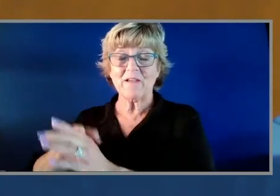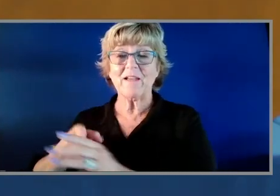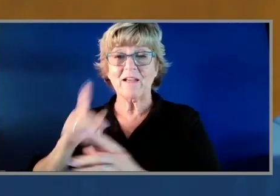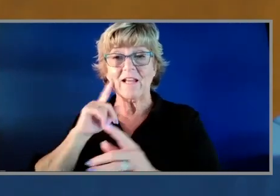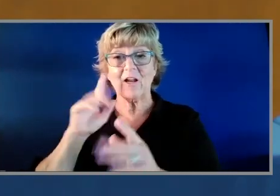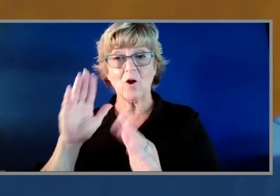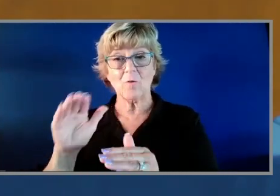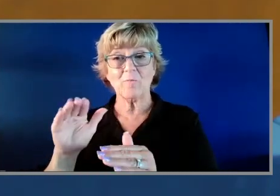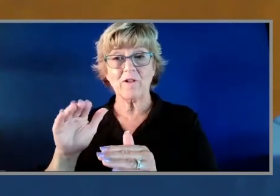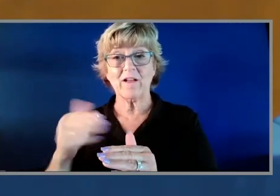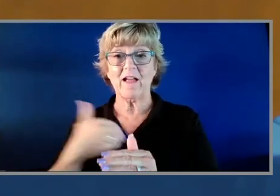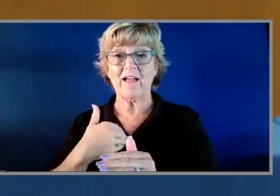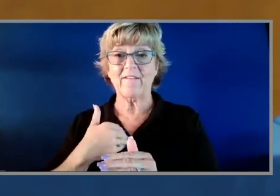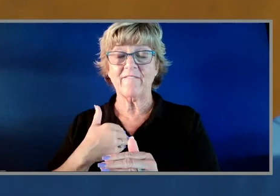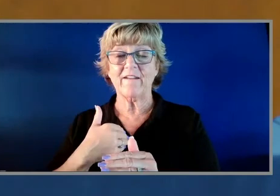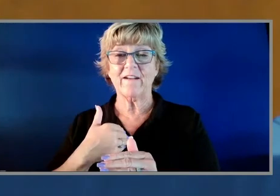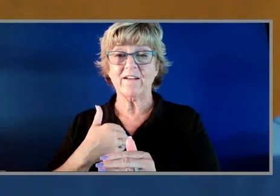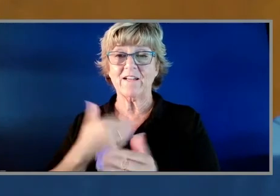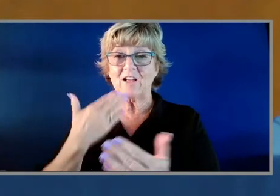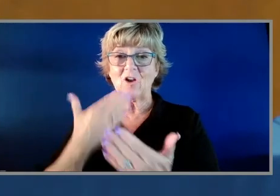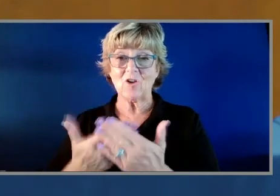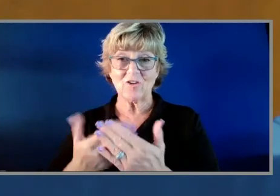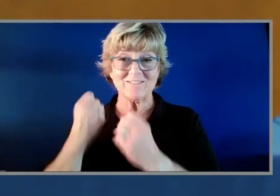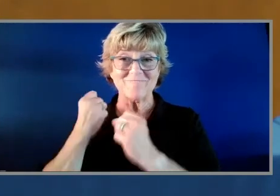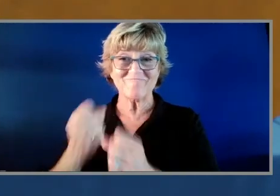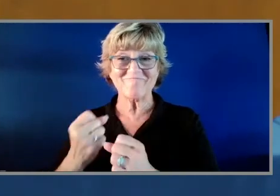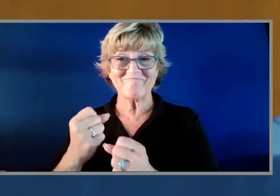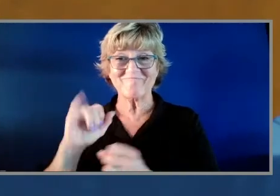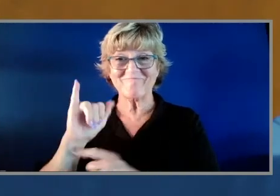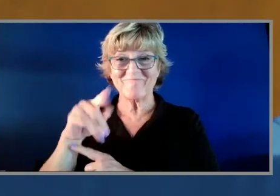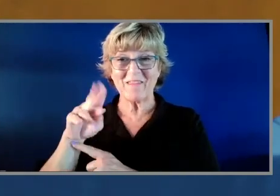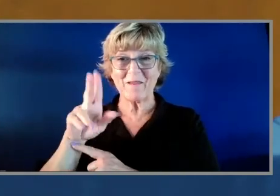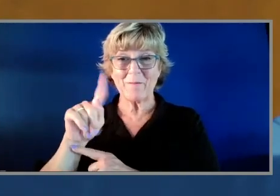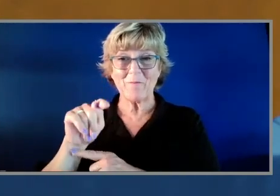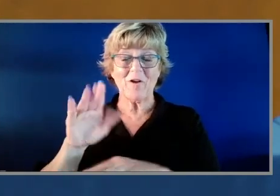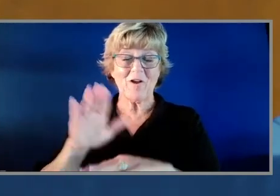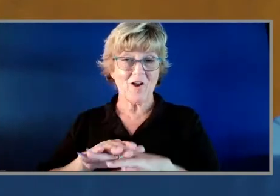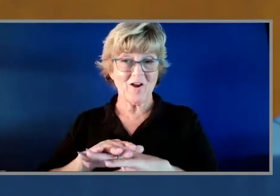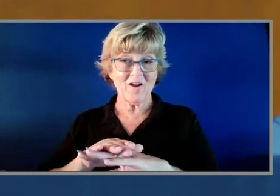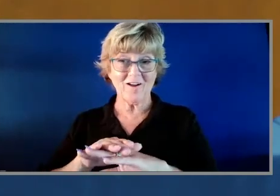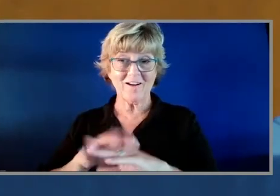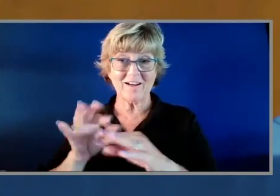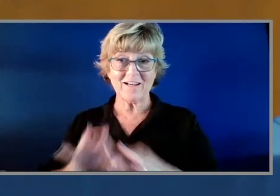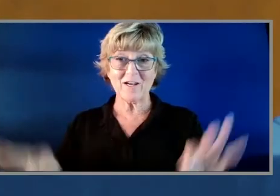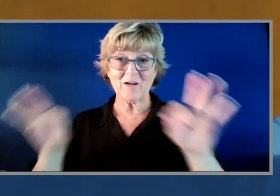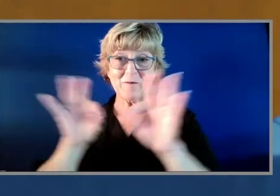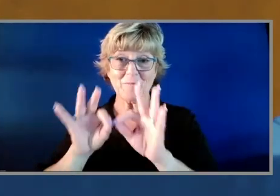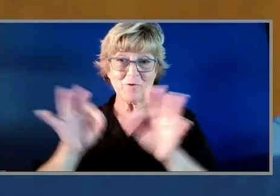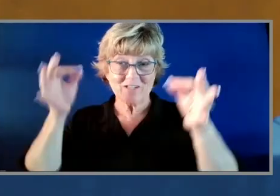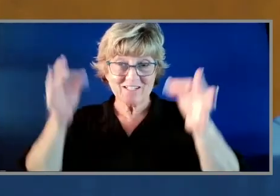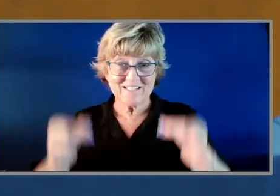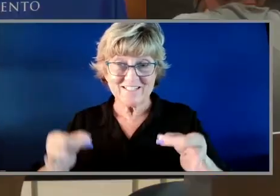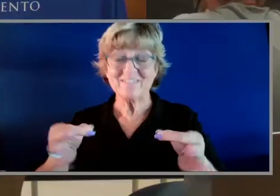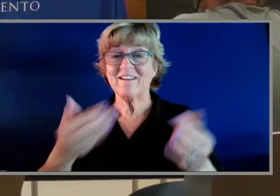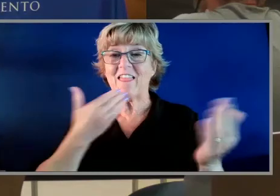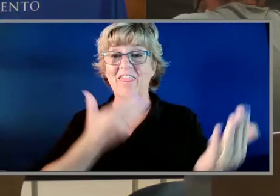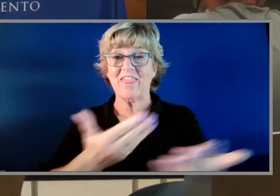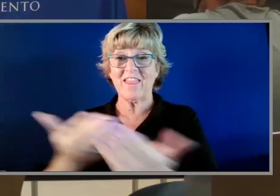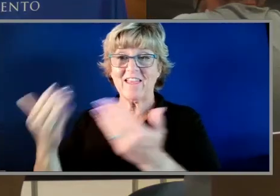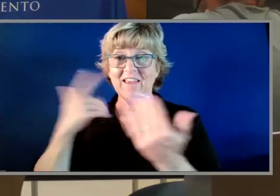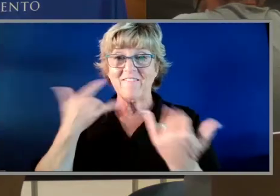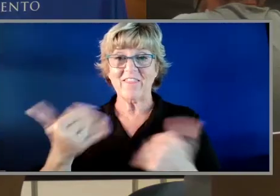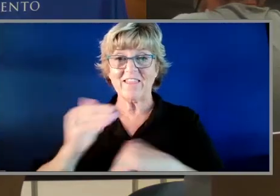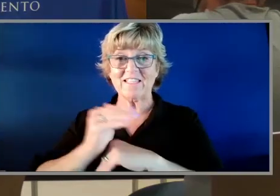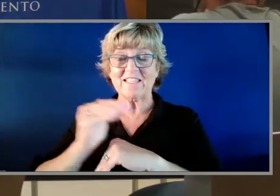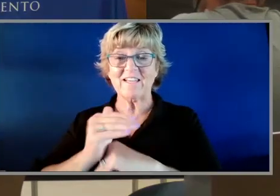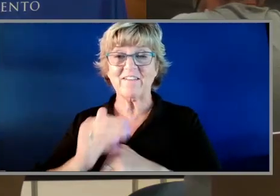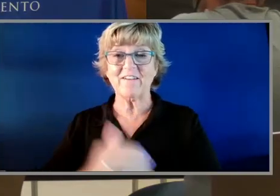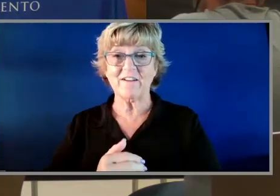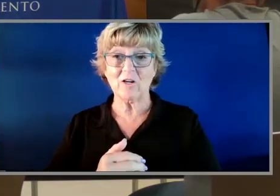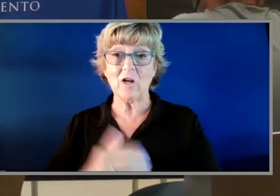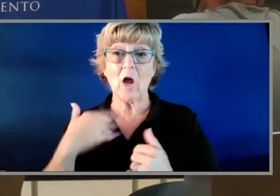Studio: This is a real opportunity to for people to participate and to hopefully have good, solid input into an